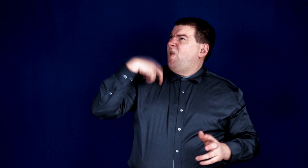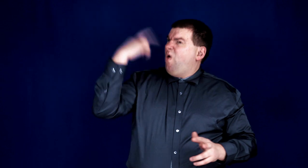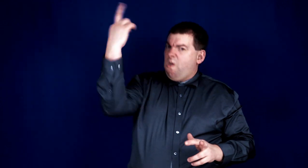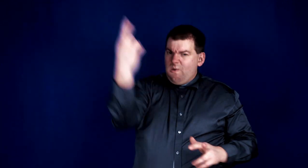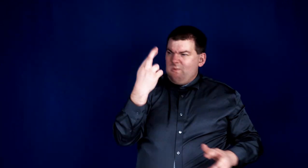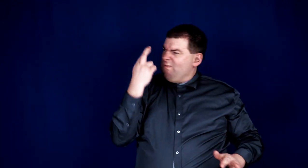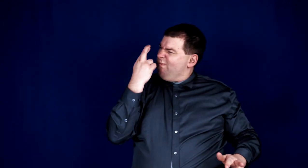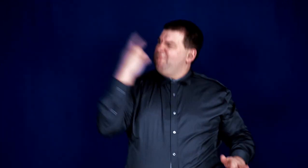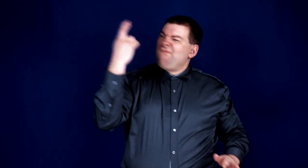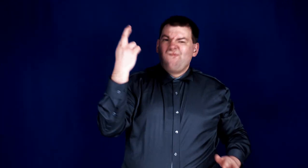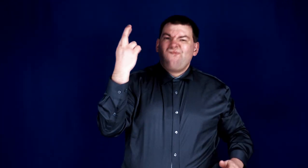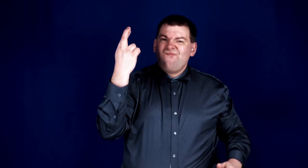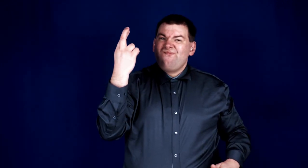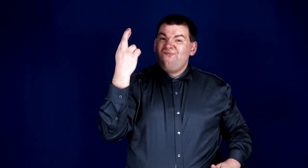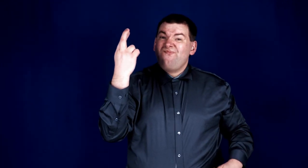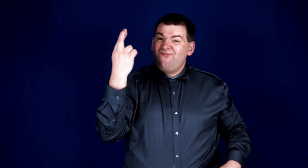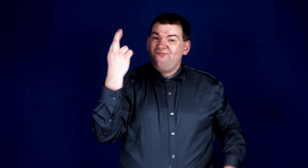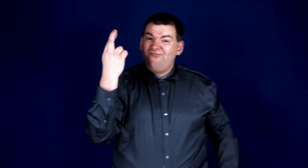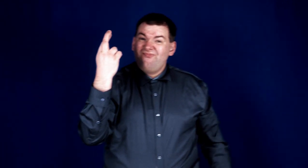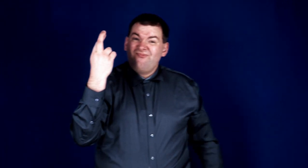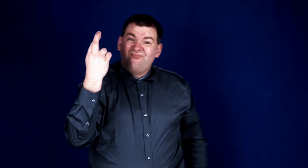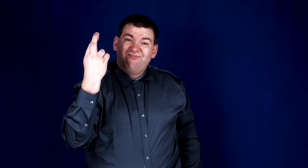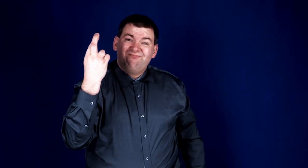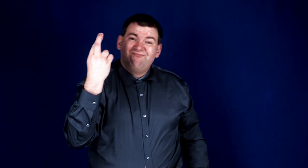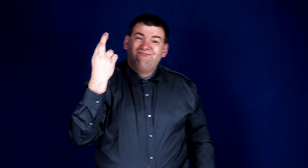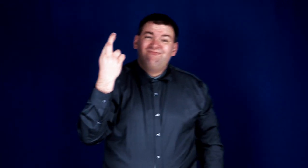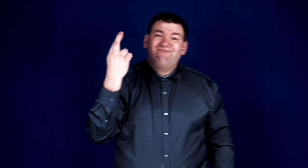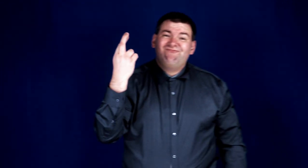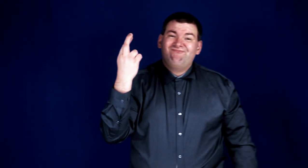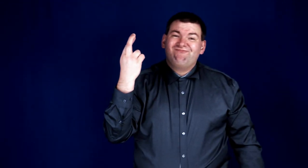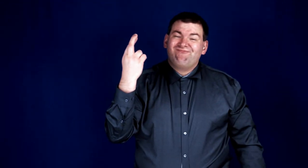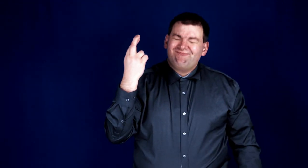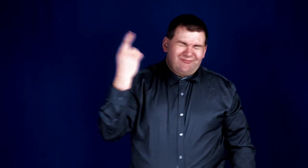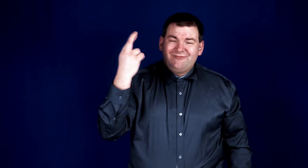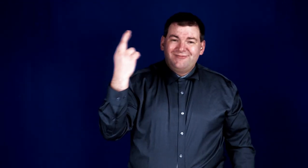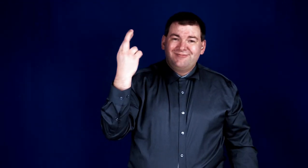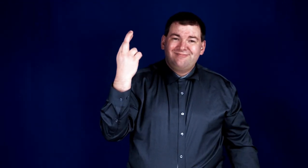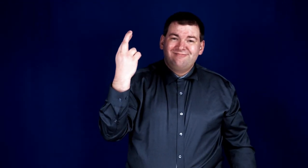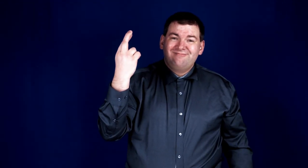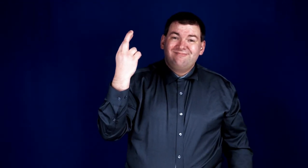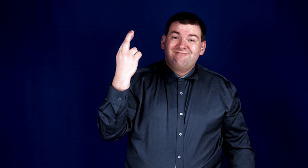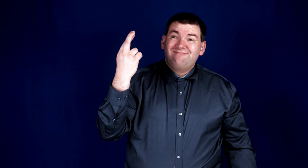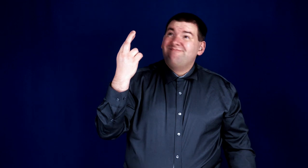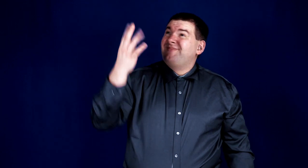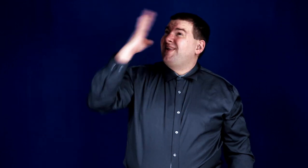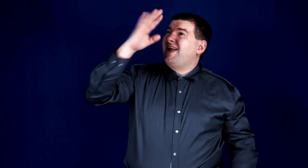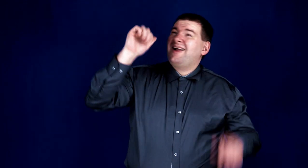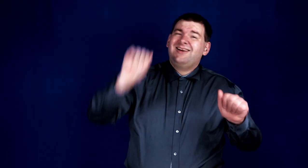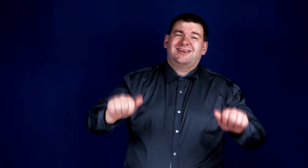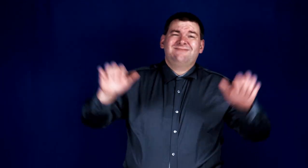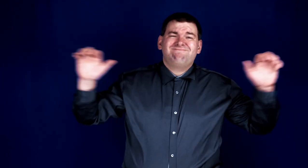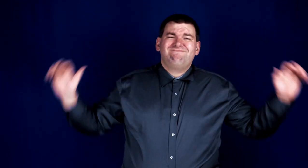he's my closest friend. God can do